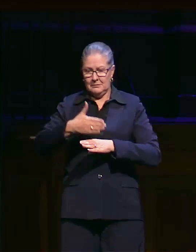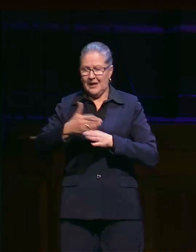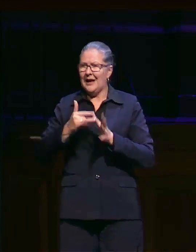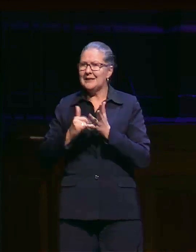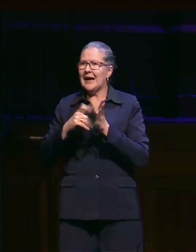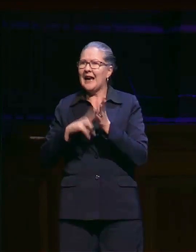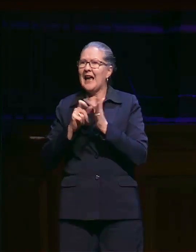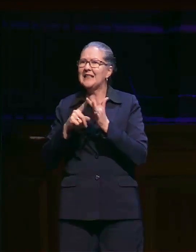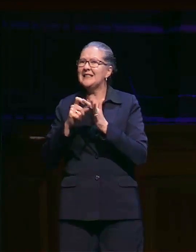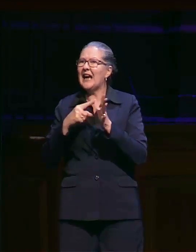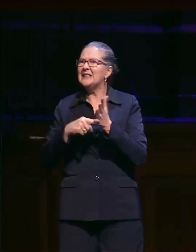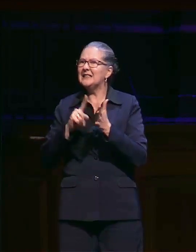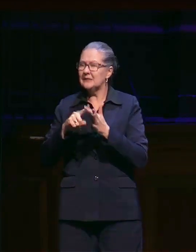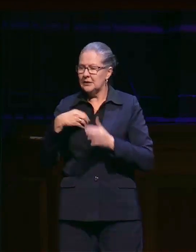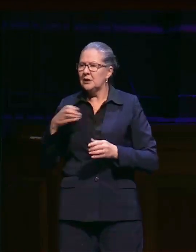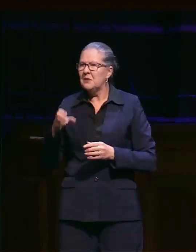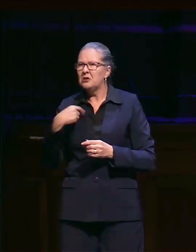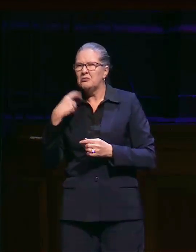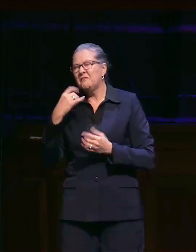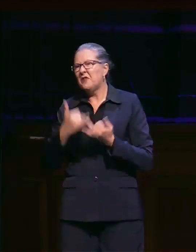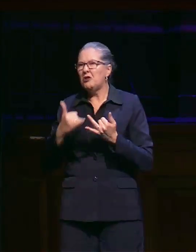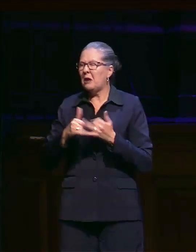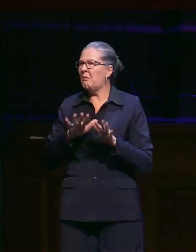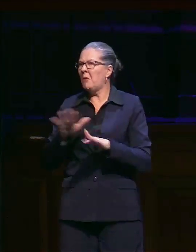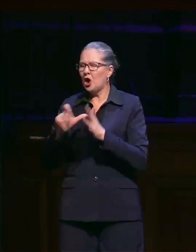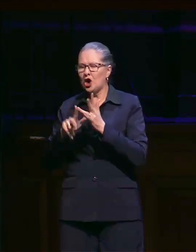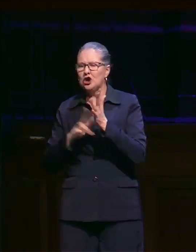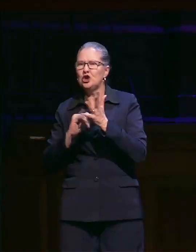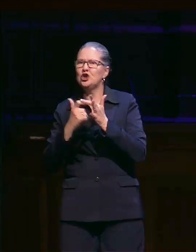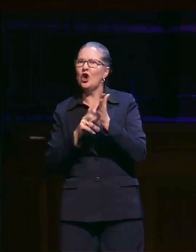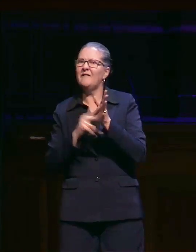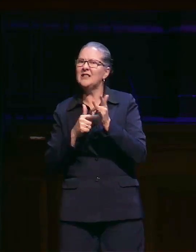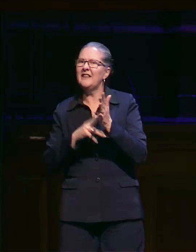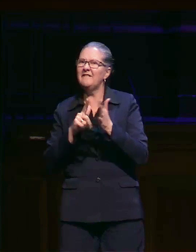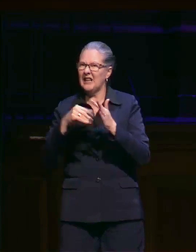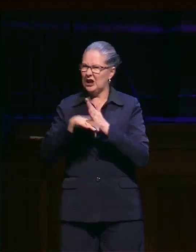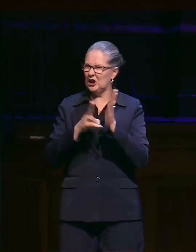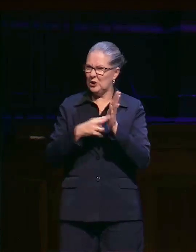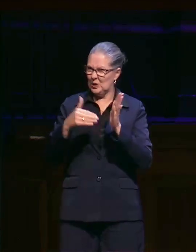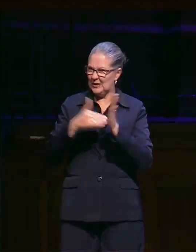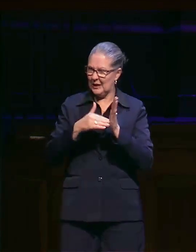conservative seat in rural New Zealand but it was my old hometown now near the